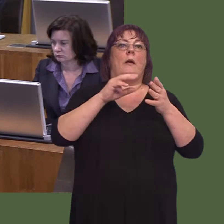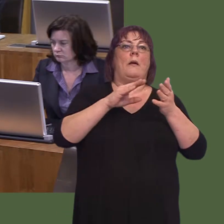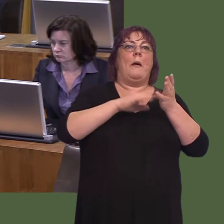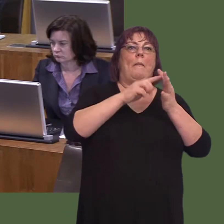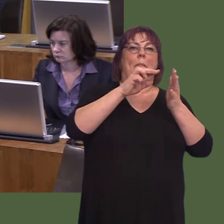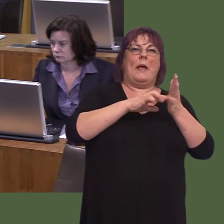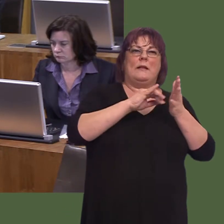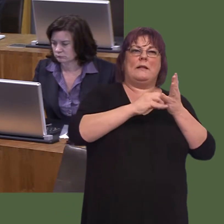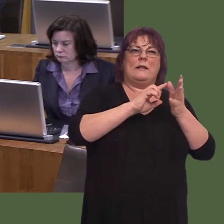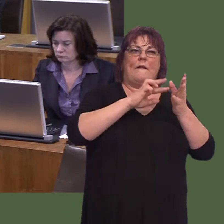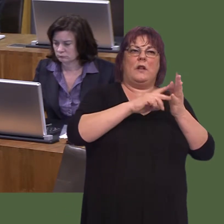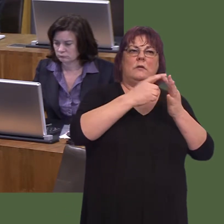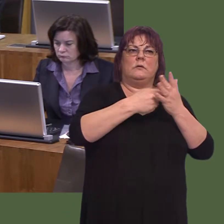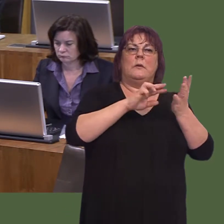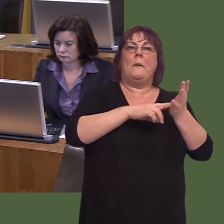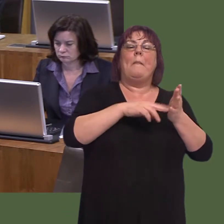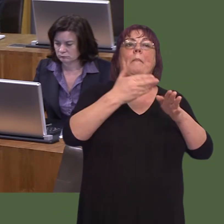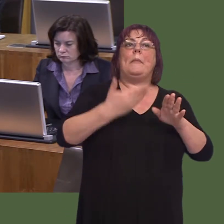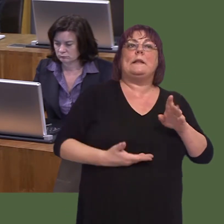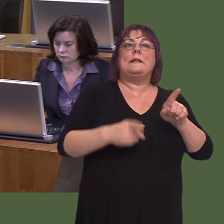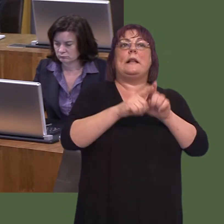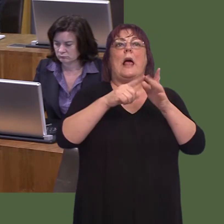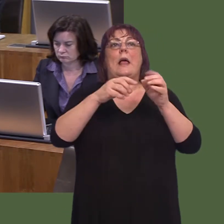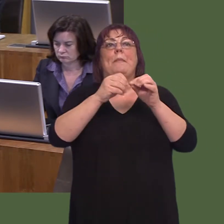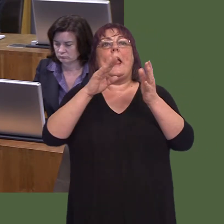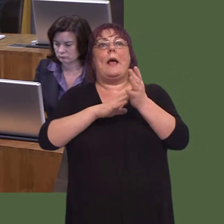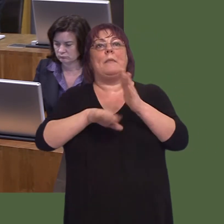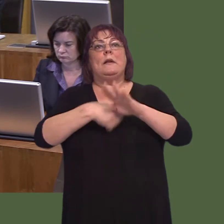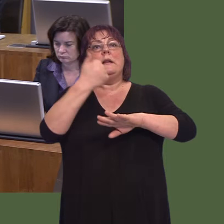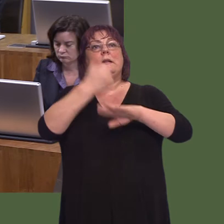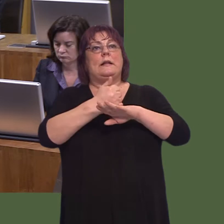intelligence centre of competence last December and, of course, the centre of excellence in